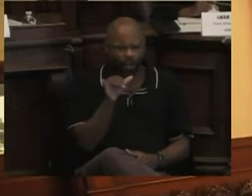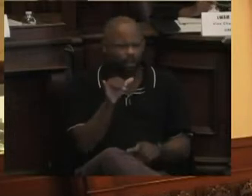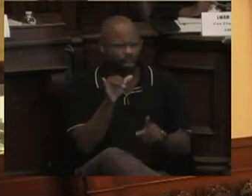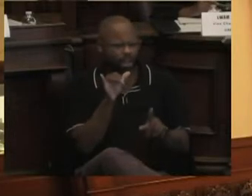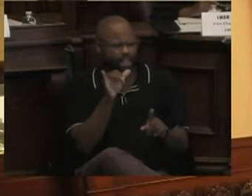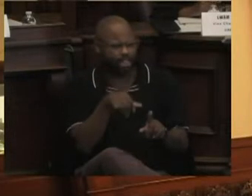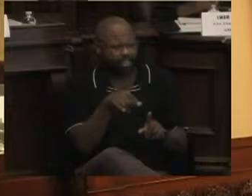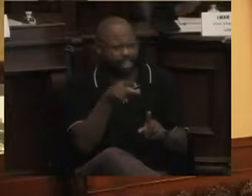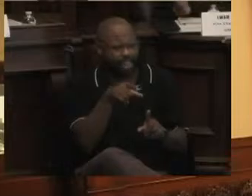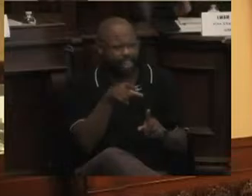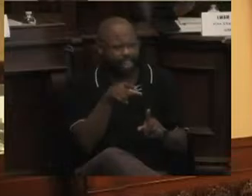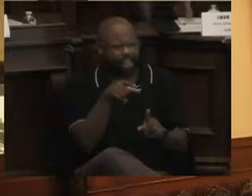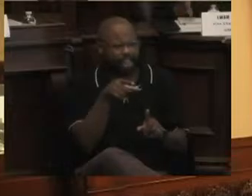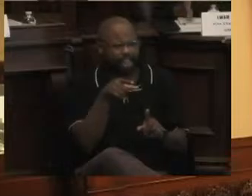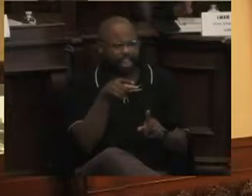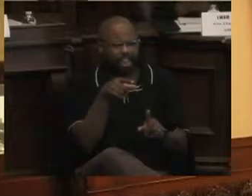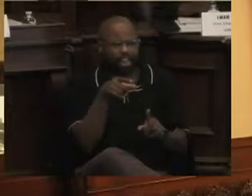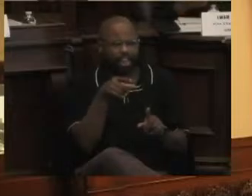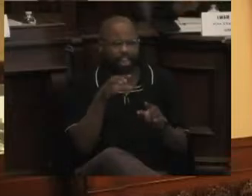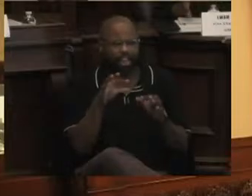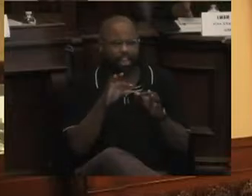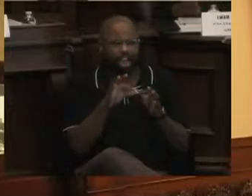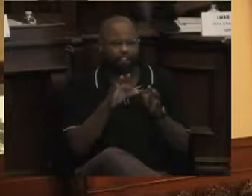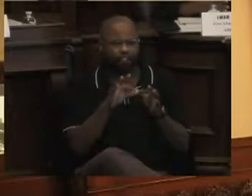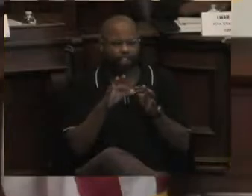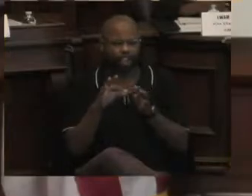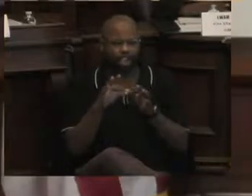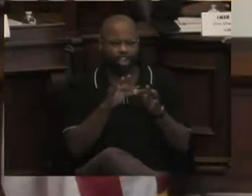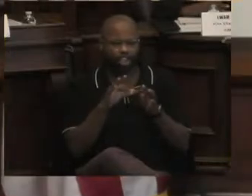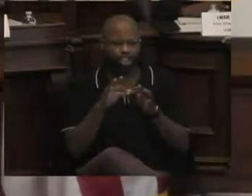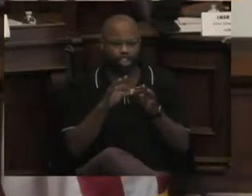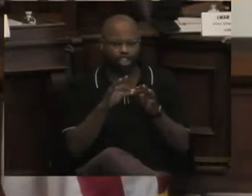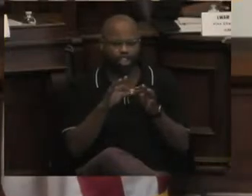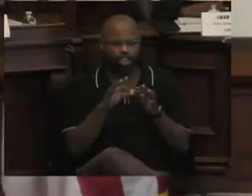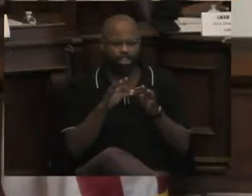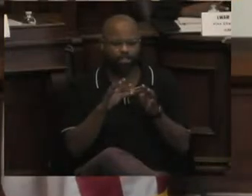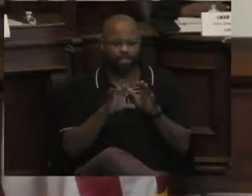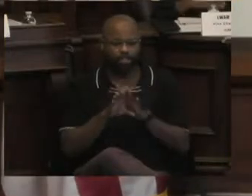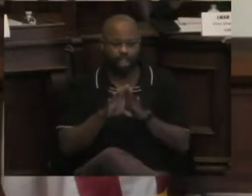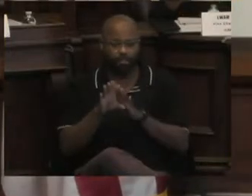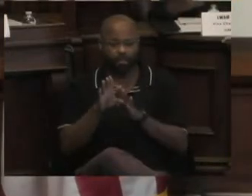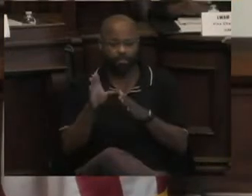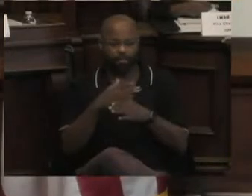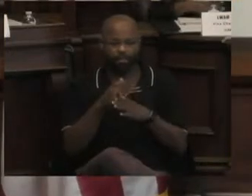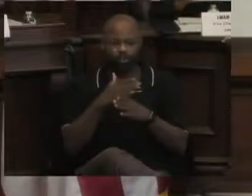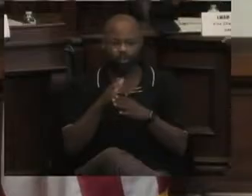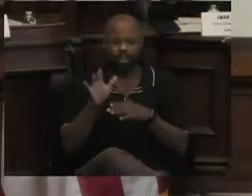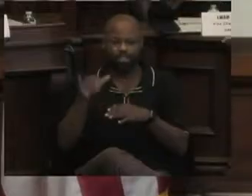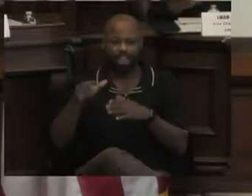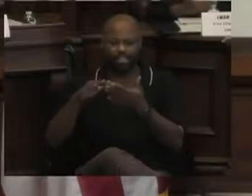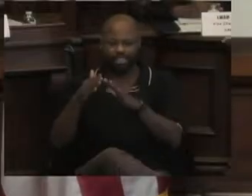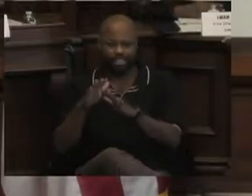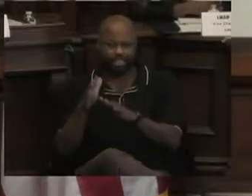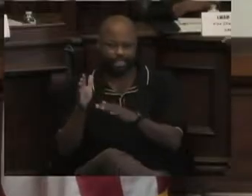Accountability Board's website that had something similar to this. Was that was there a